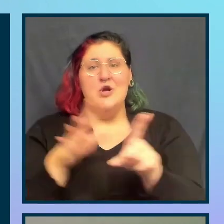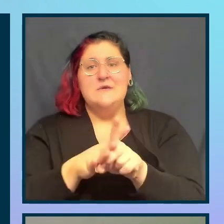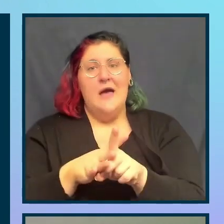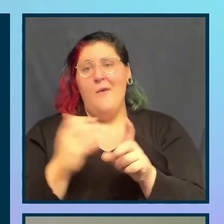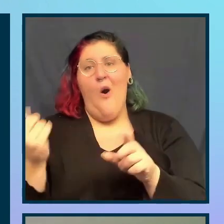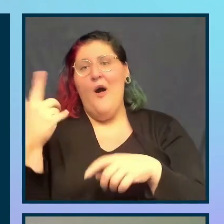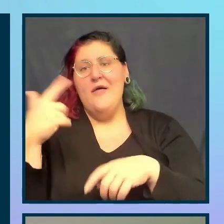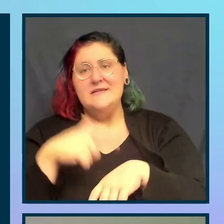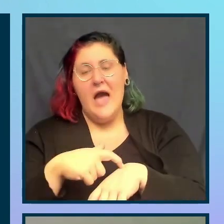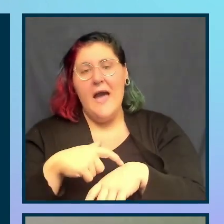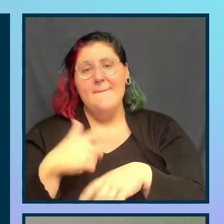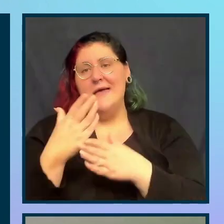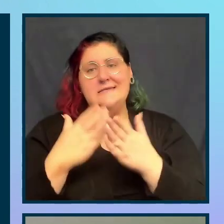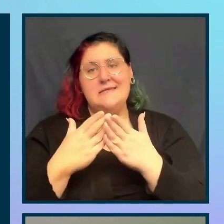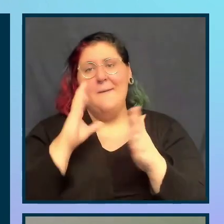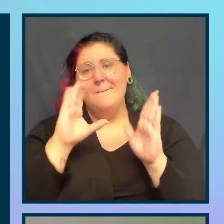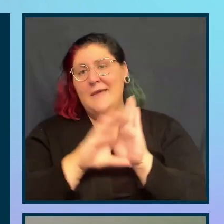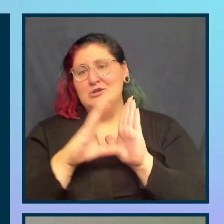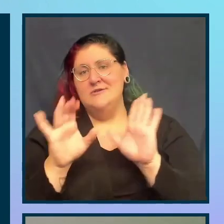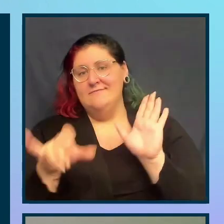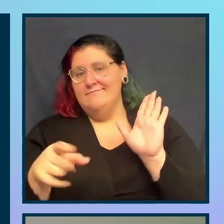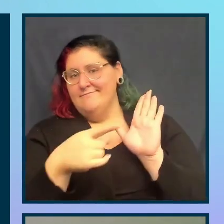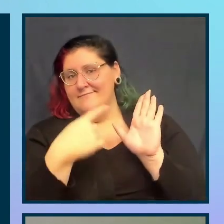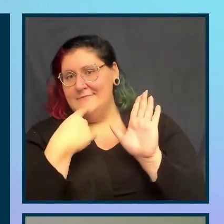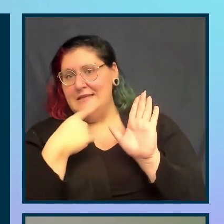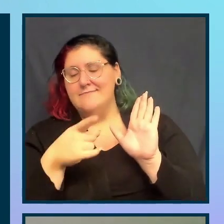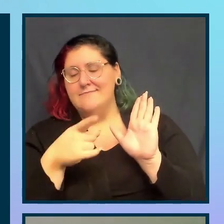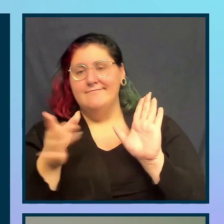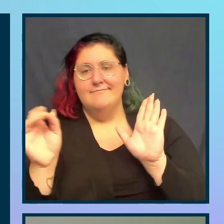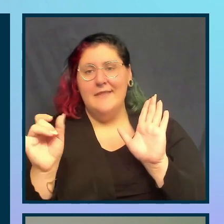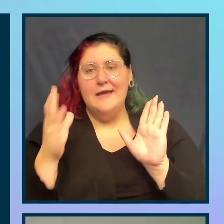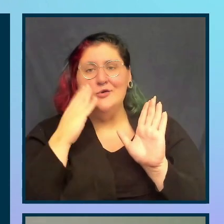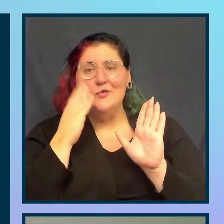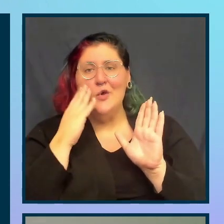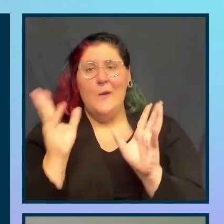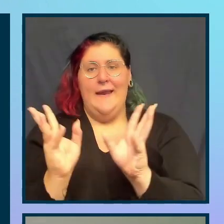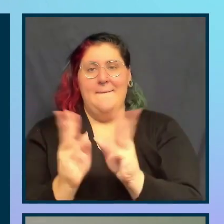There are, for example, in a meeting chat or in a meeting, you have a list of participants.